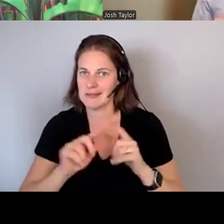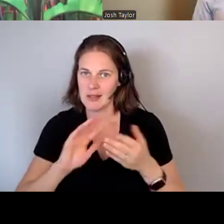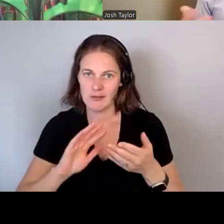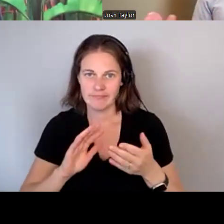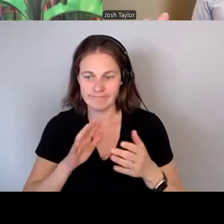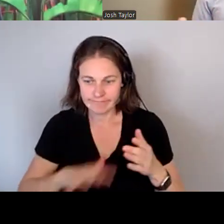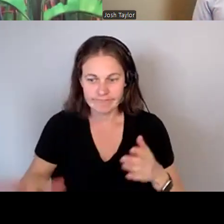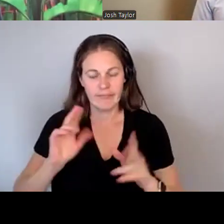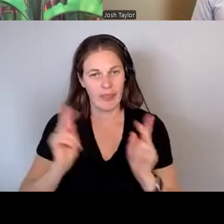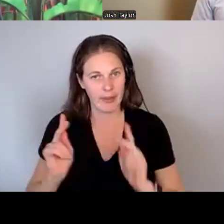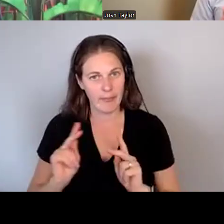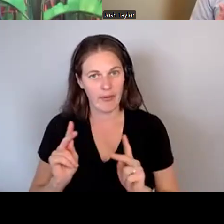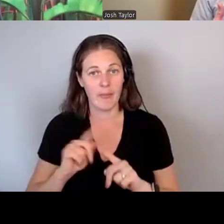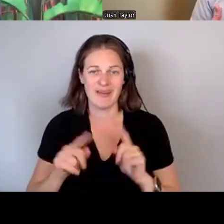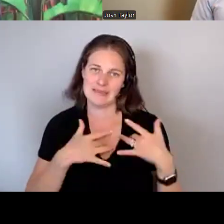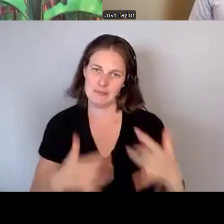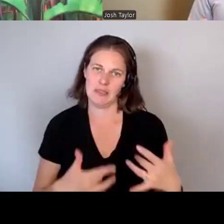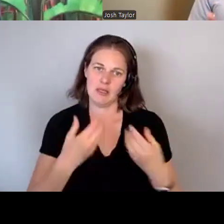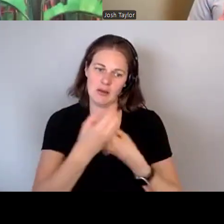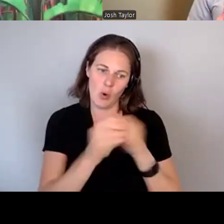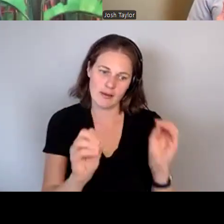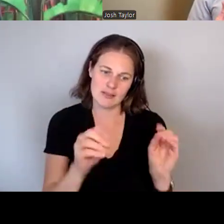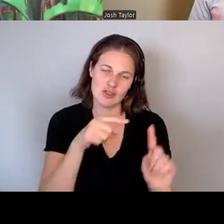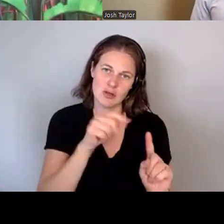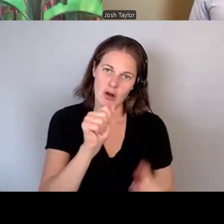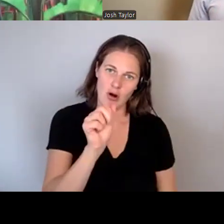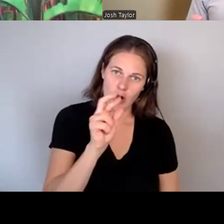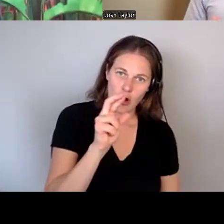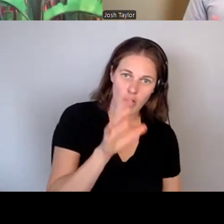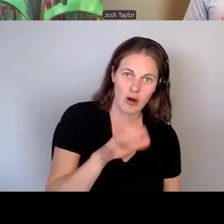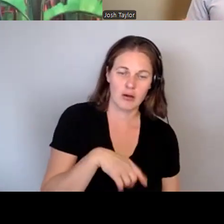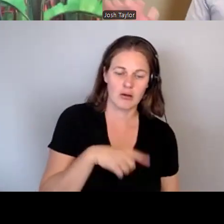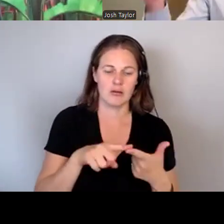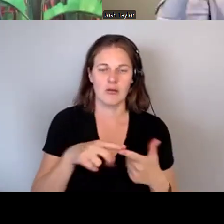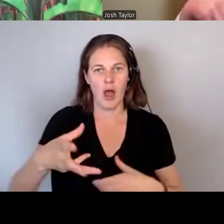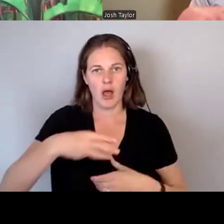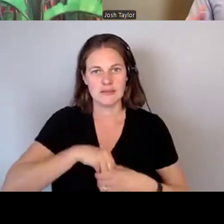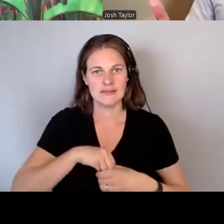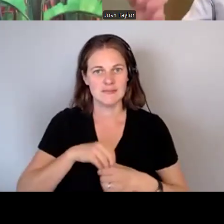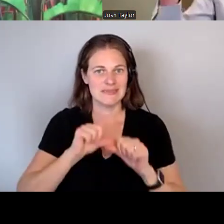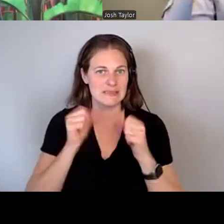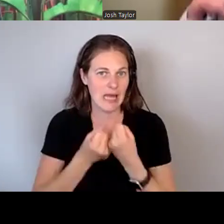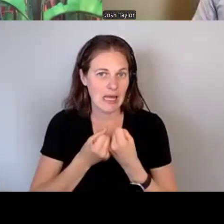but often it's organizations like The Arc, Autism Society that have, you know, disability fairs